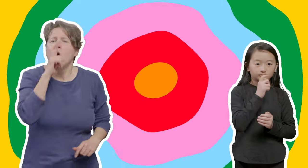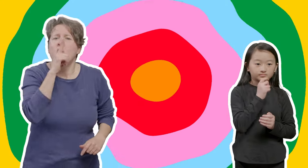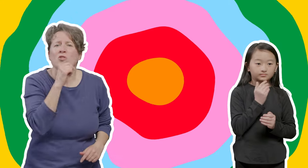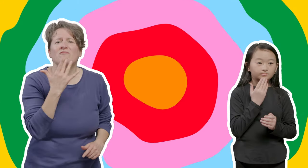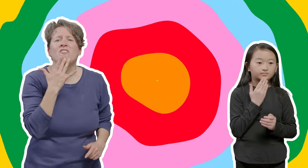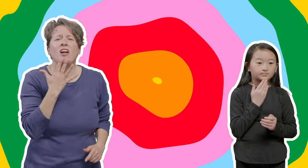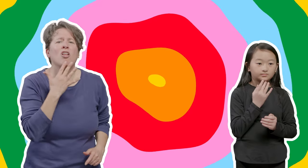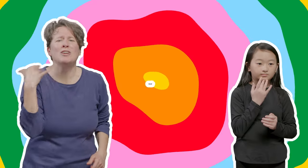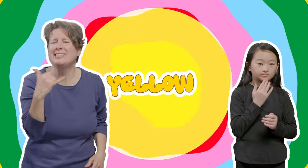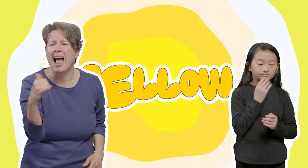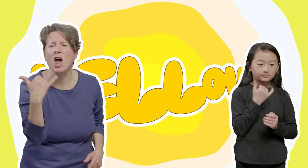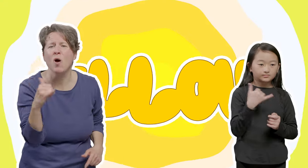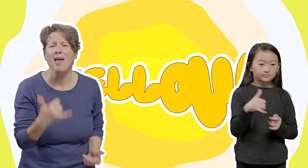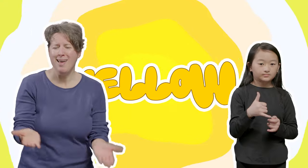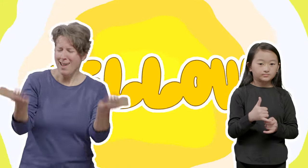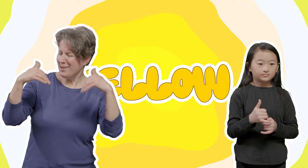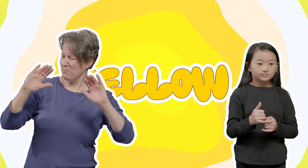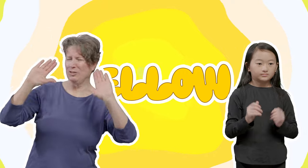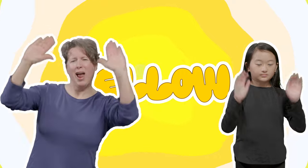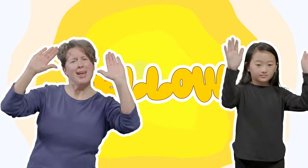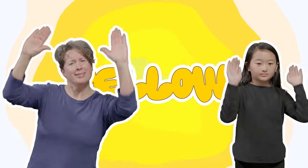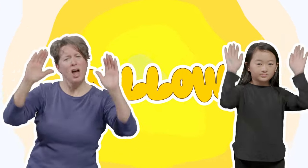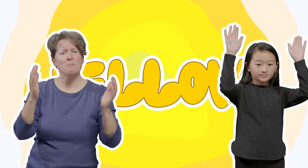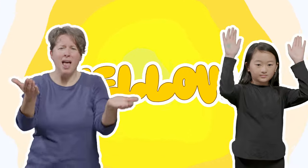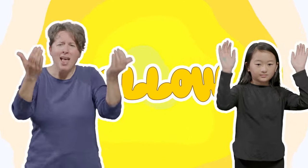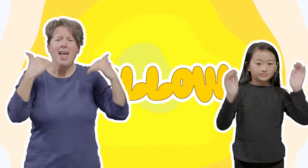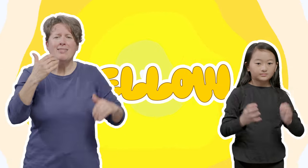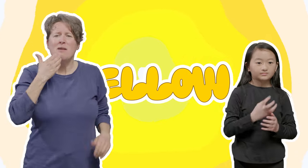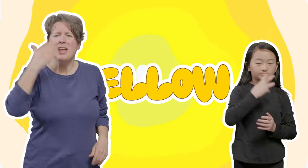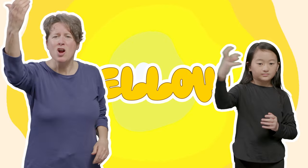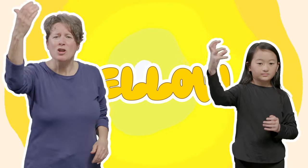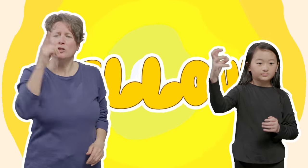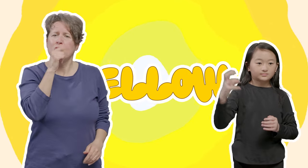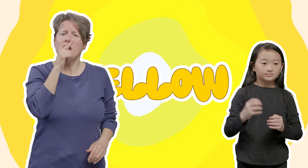Who's favorite color is yellow? Now put your hands up and let me hear you scream